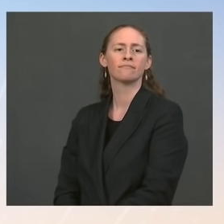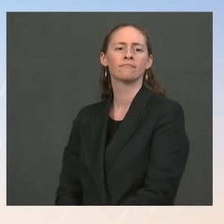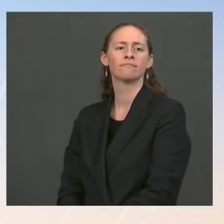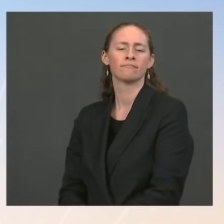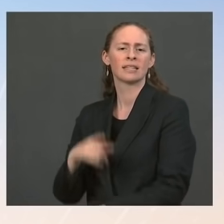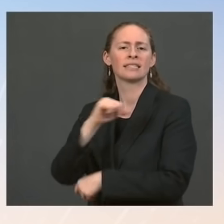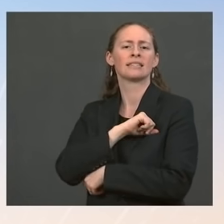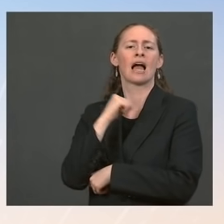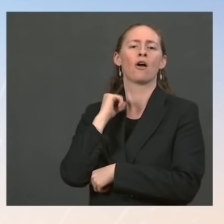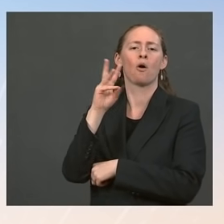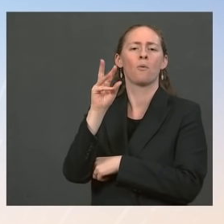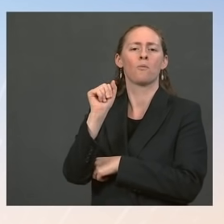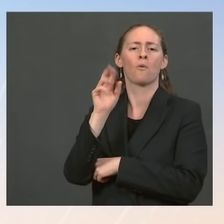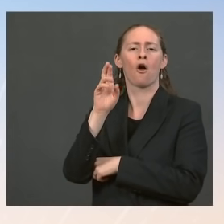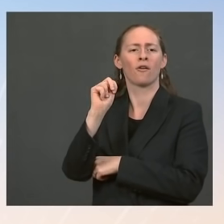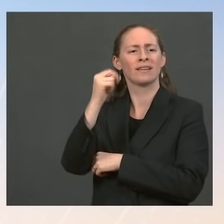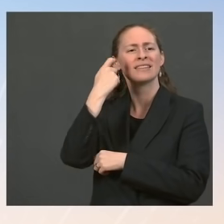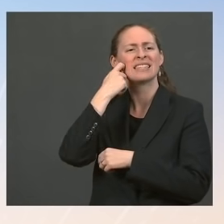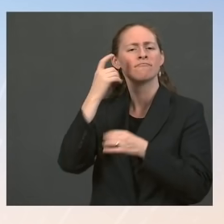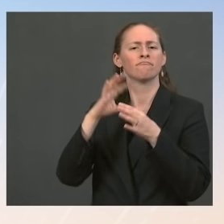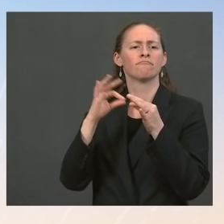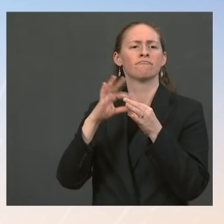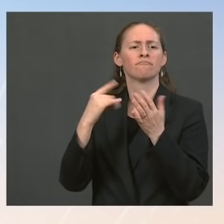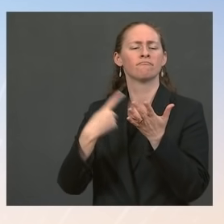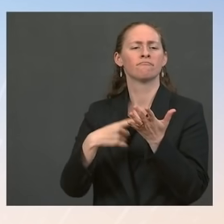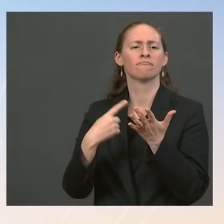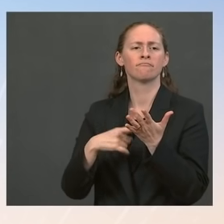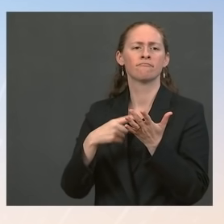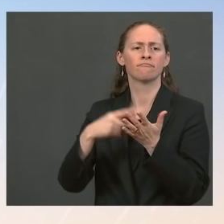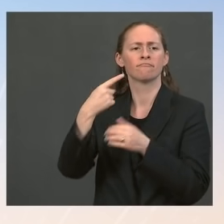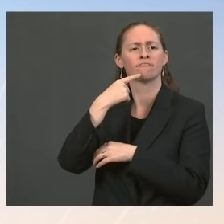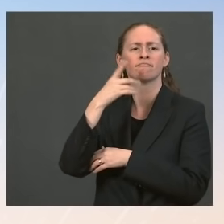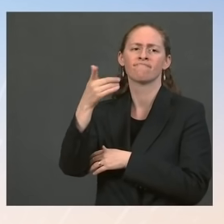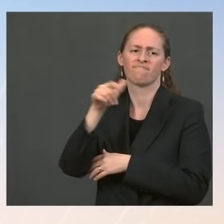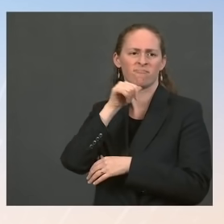She said she will not support his reappointment. She said he's a "dangerous man"